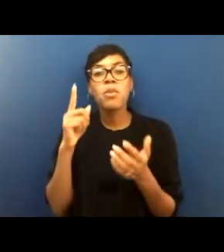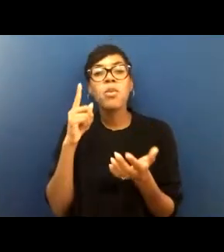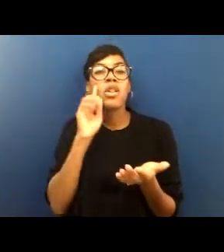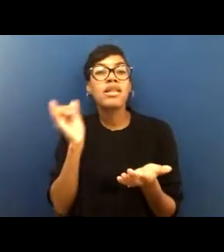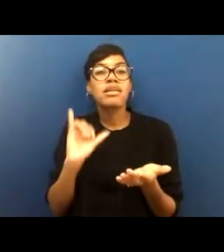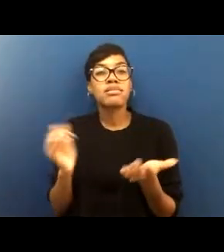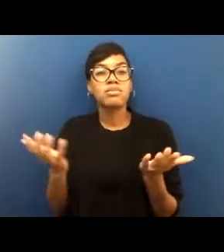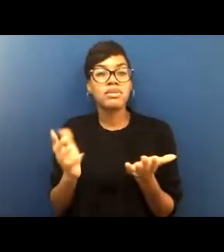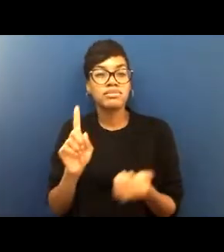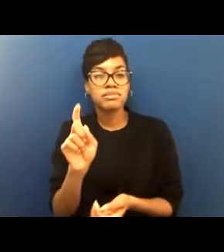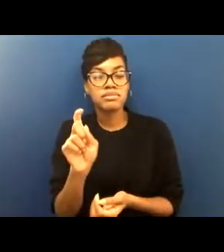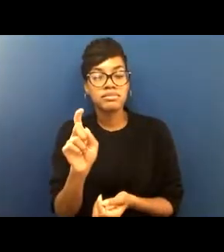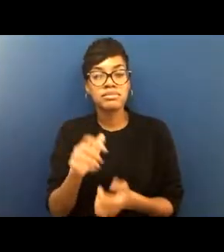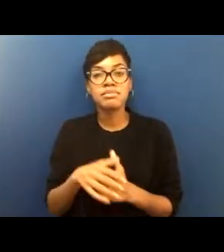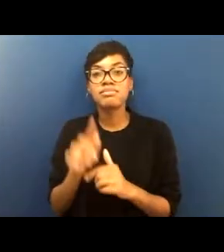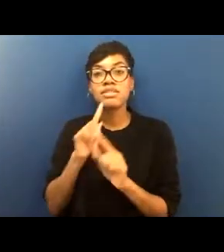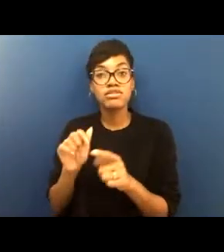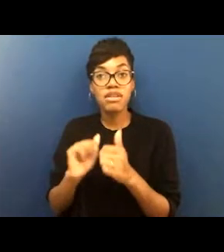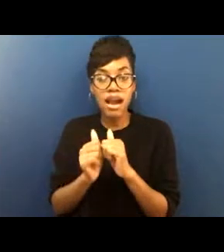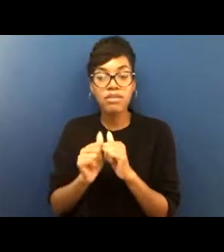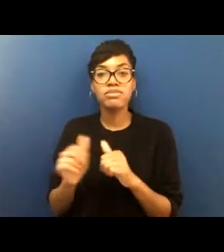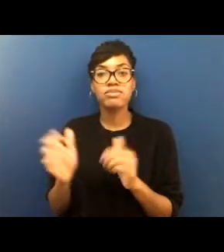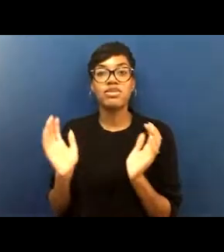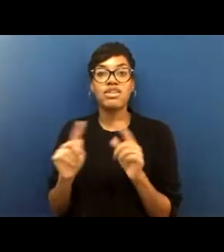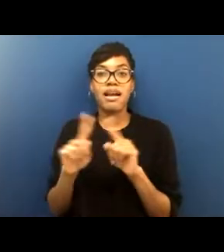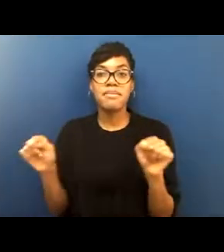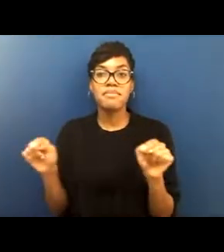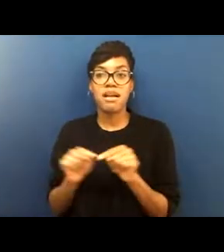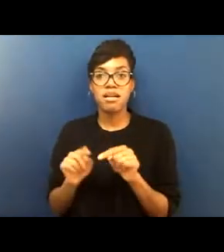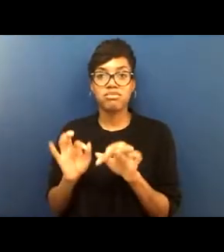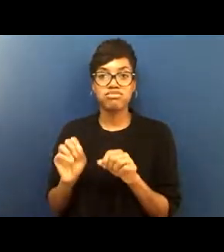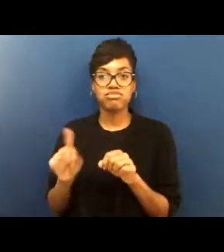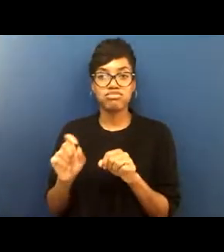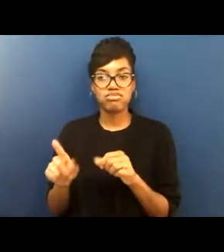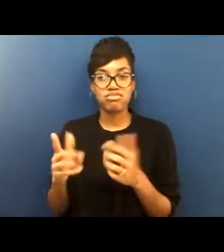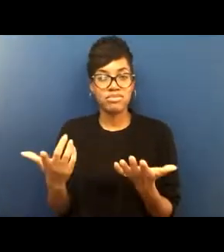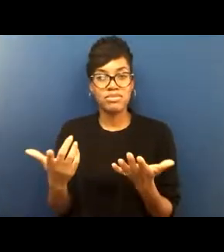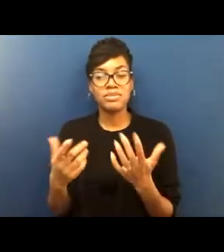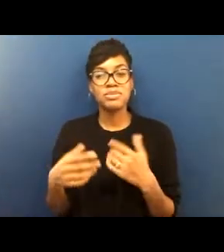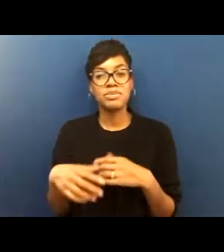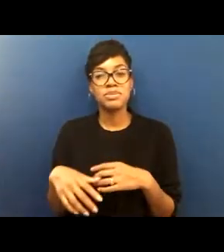what you think are the characteristics of what makes a crab, a crab.